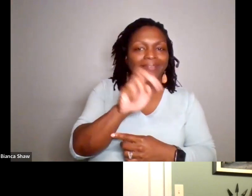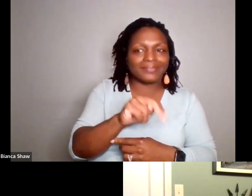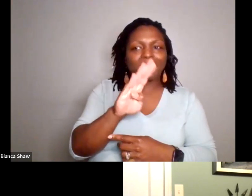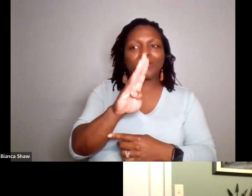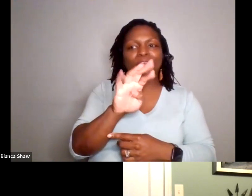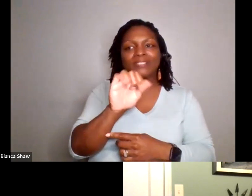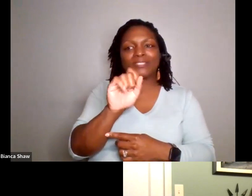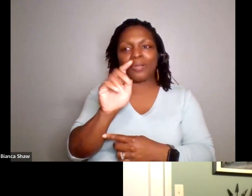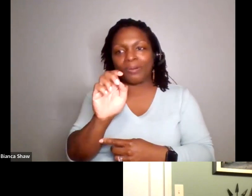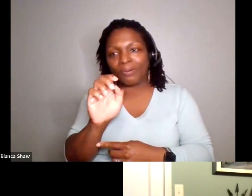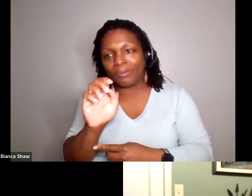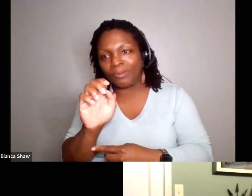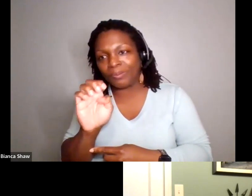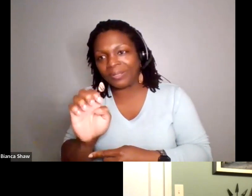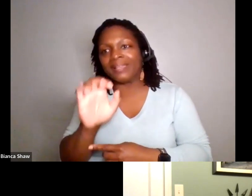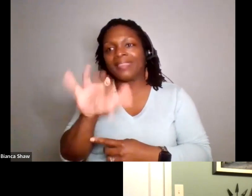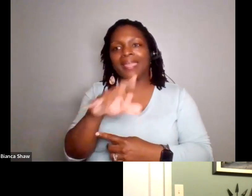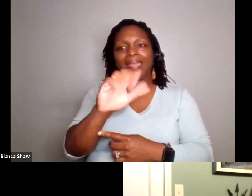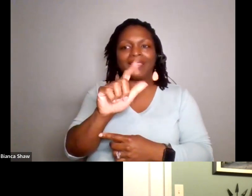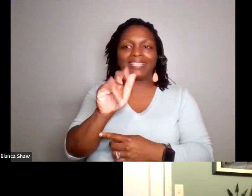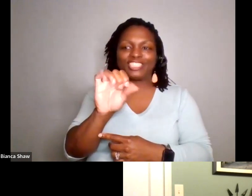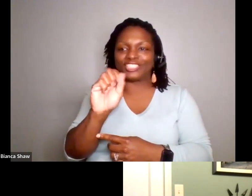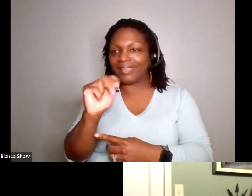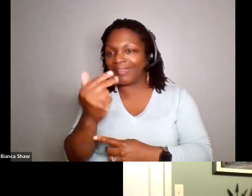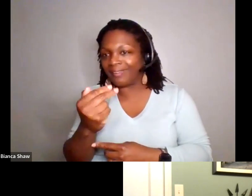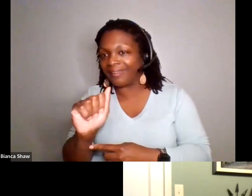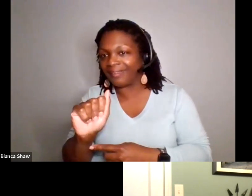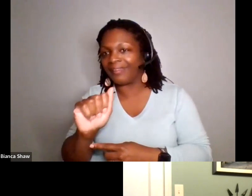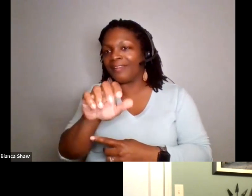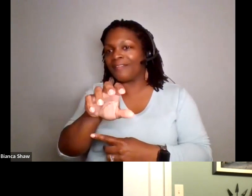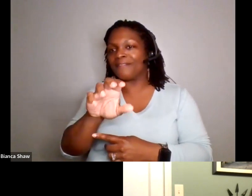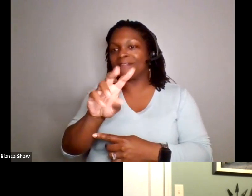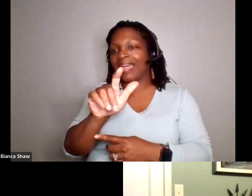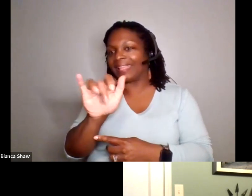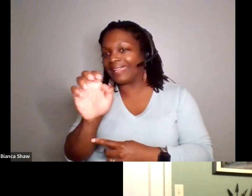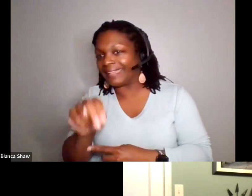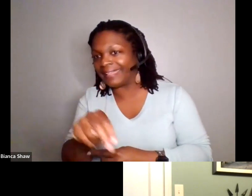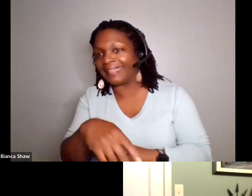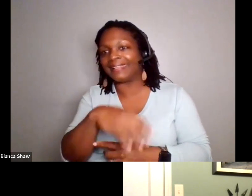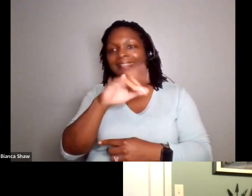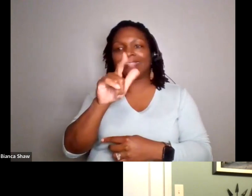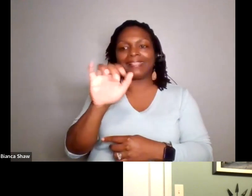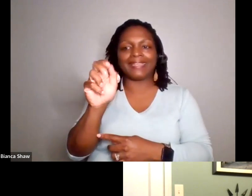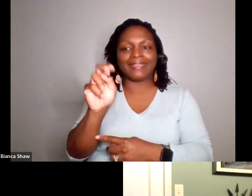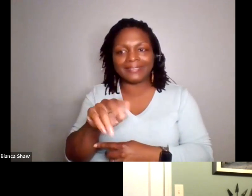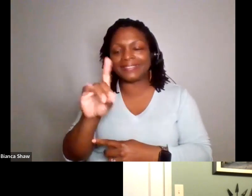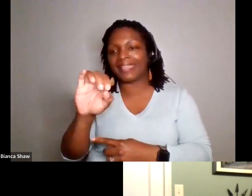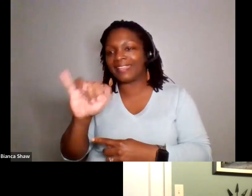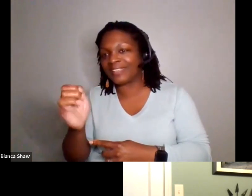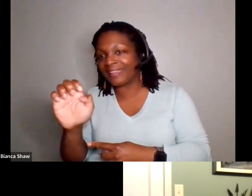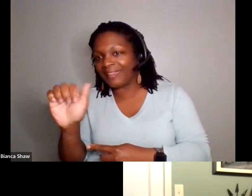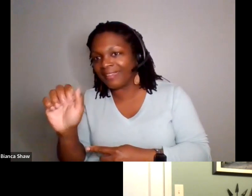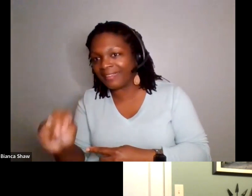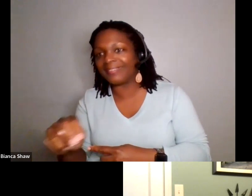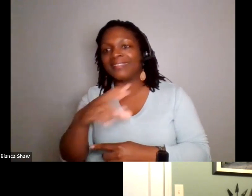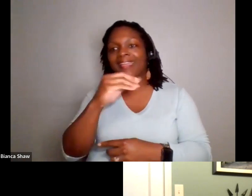Volume lily in deja and I also want to thank William Romero, who is our governor's fellow over the summer.